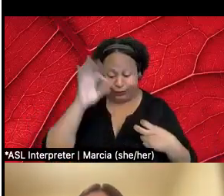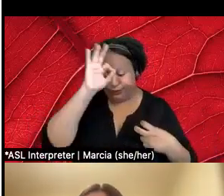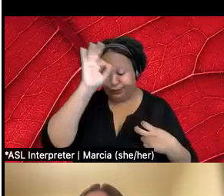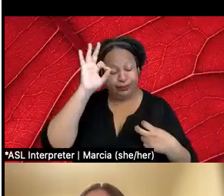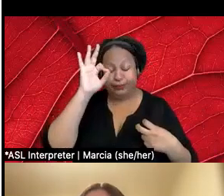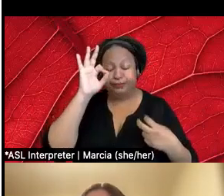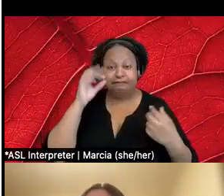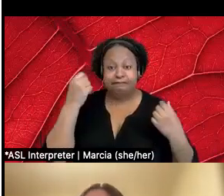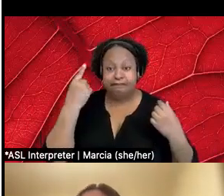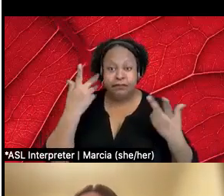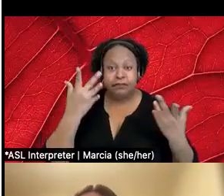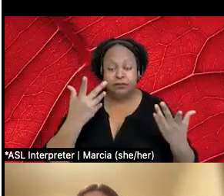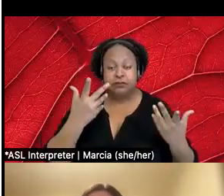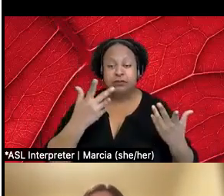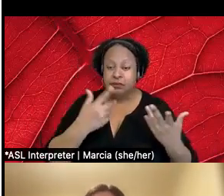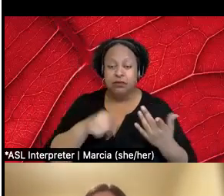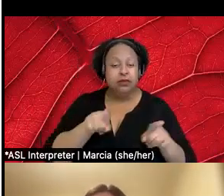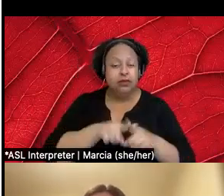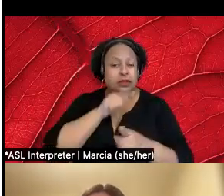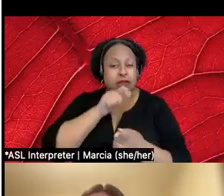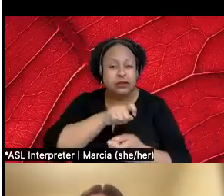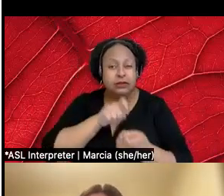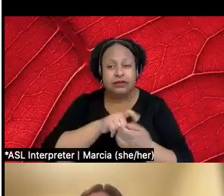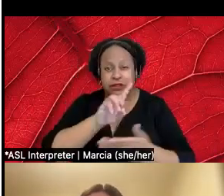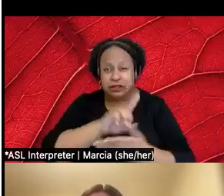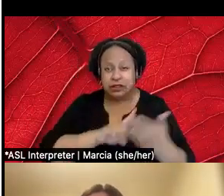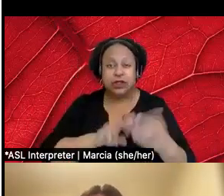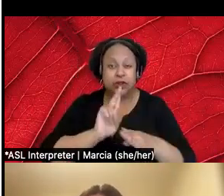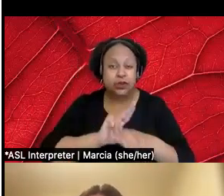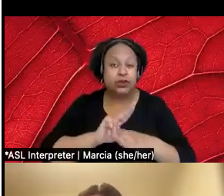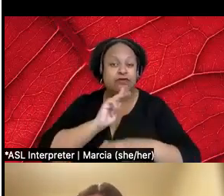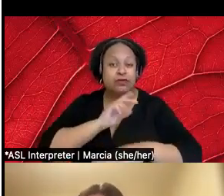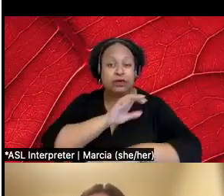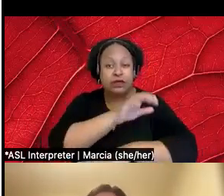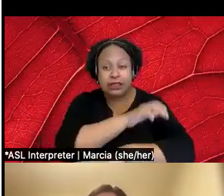It's also not specifically designed for use in a clinical placement setting and needs